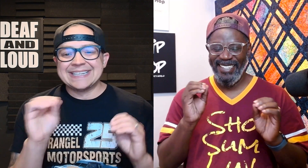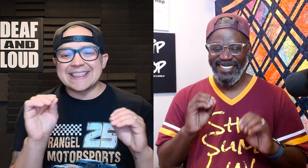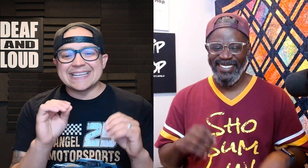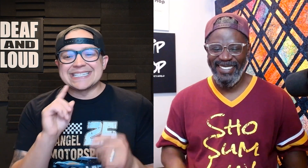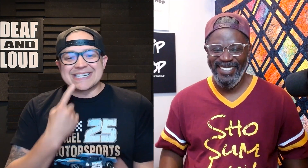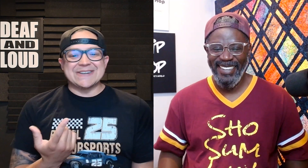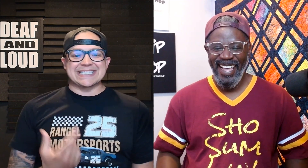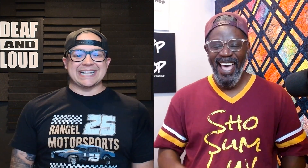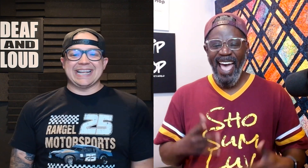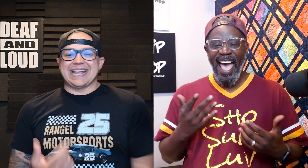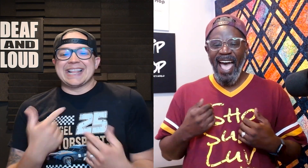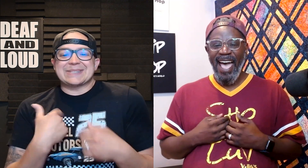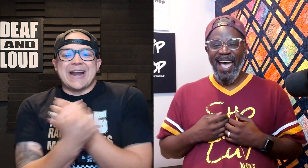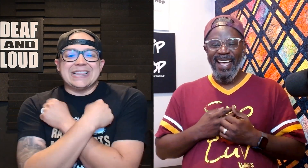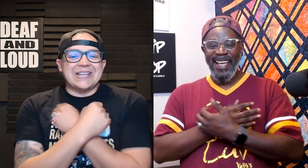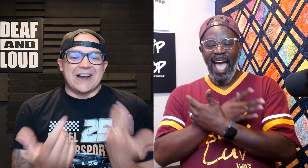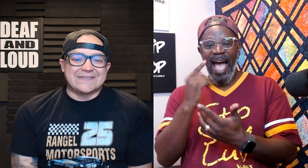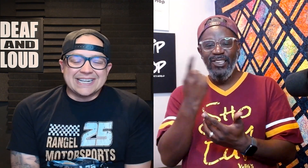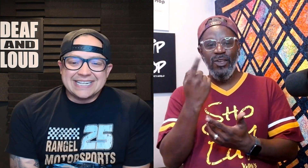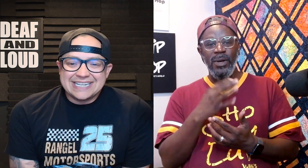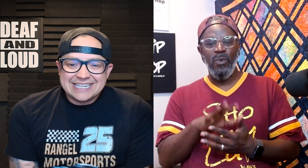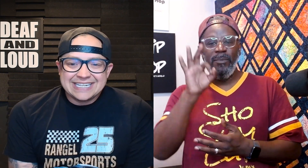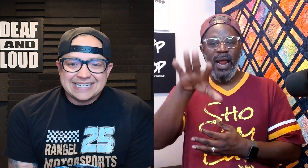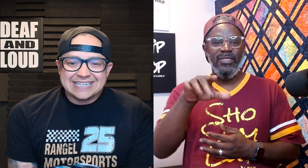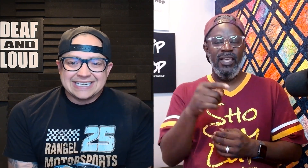Nothing. - Nothing, seriously. That's what I love. I just always want to put out there